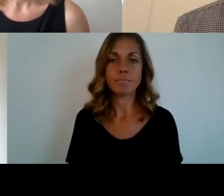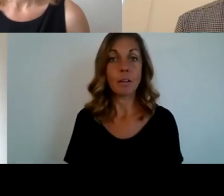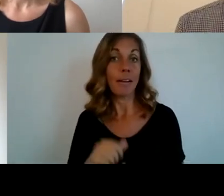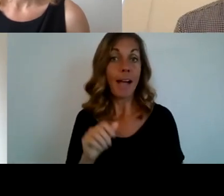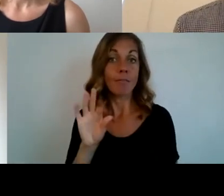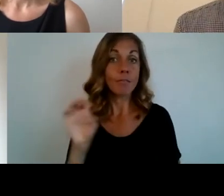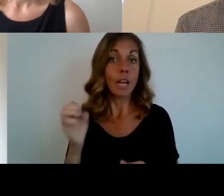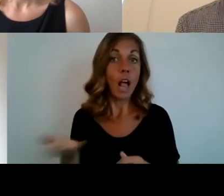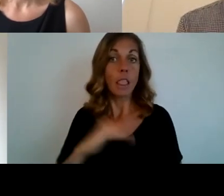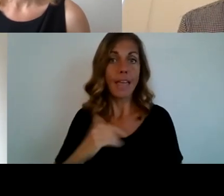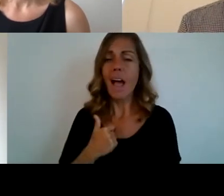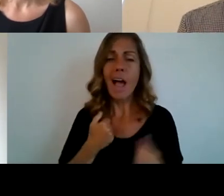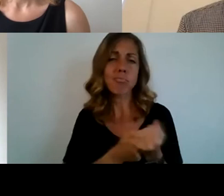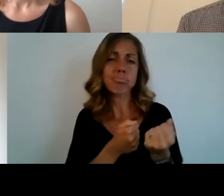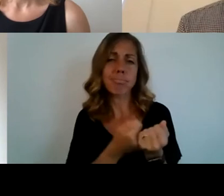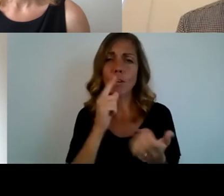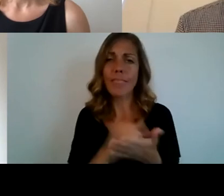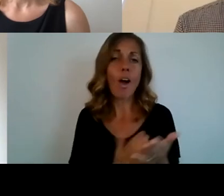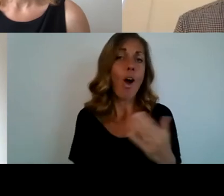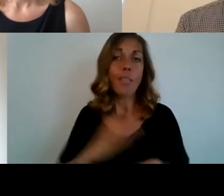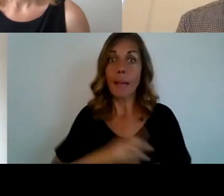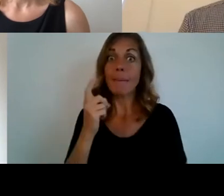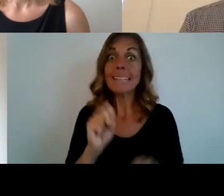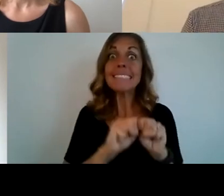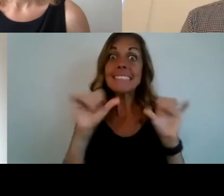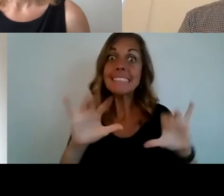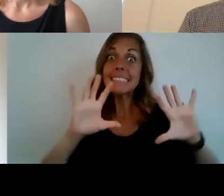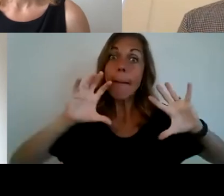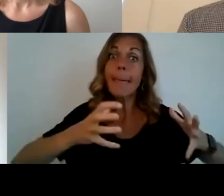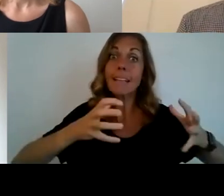all day. Systemic change is going to last beyond us and beyond this pandemic. So, all